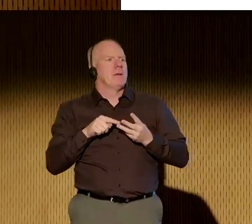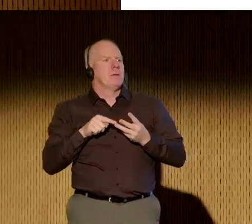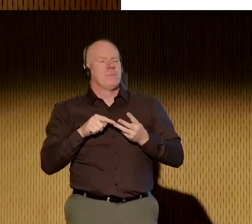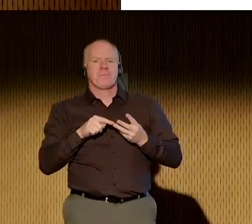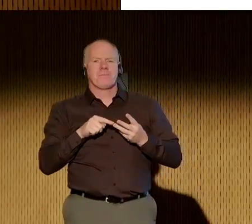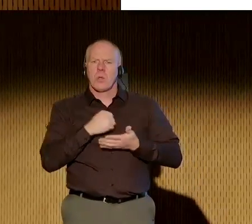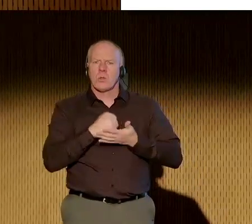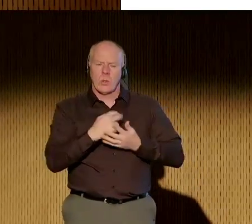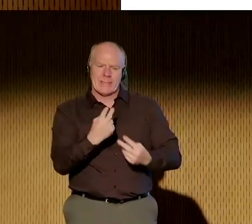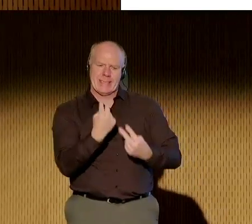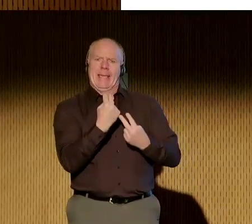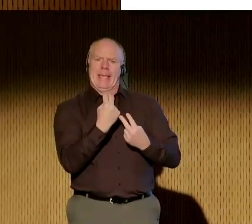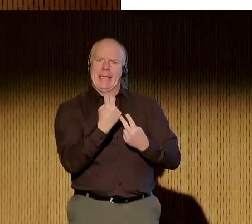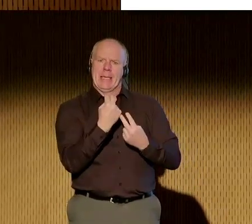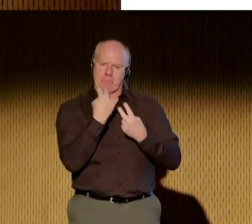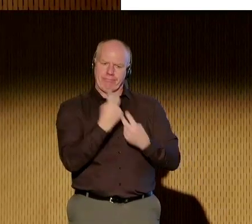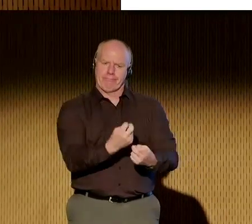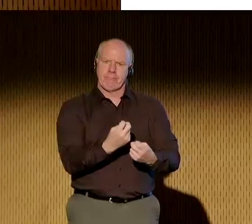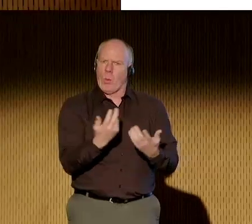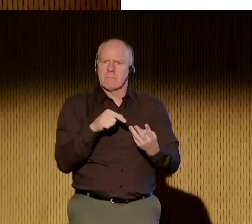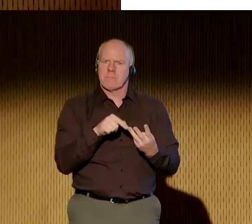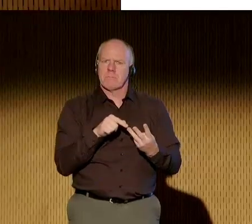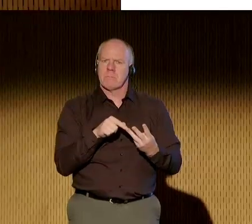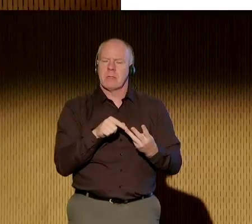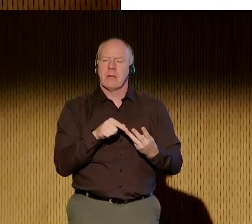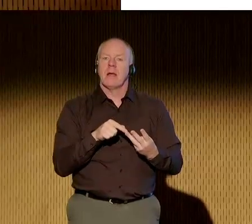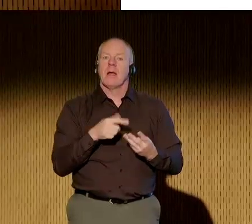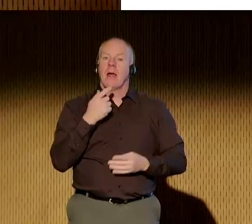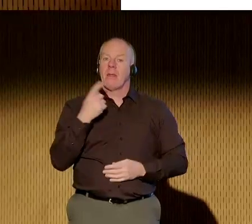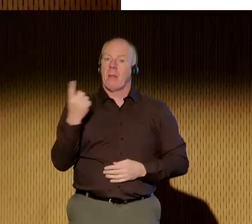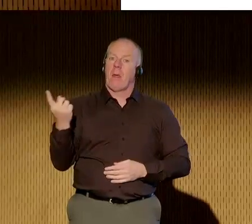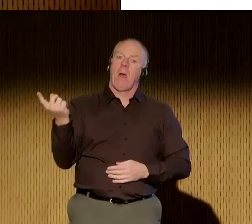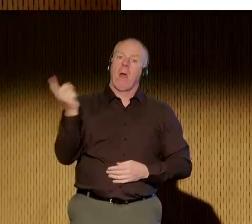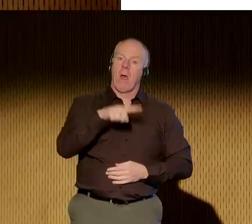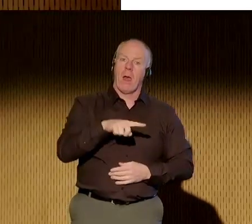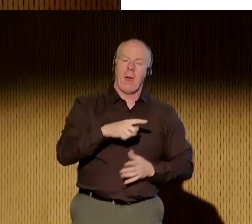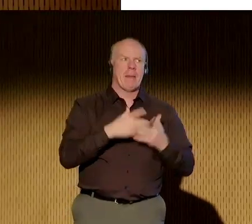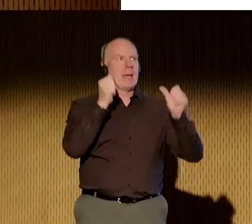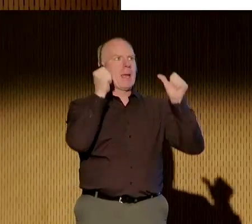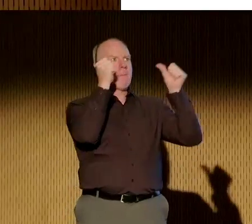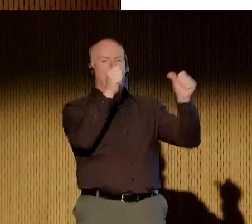students to see you as a teacher? And then we invite them over to a big poster we designed.